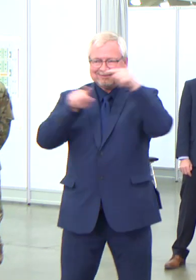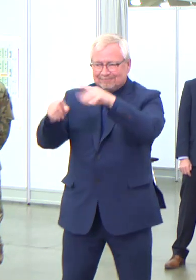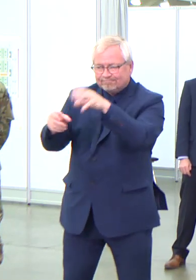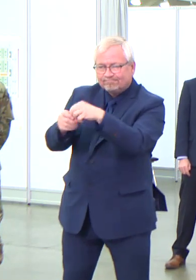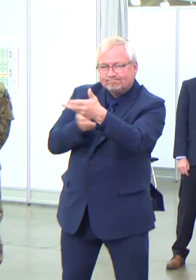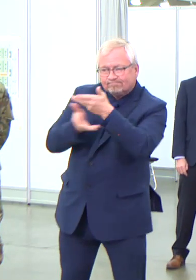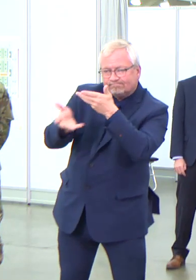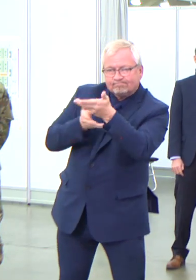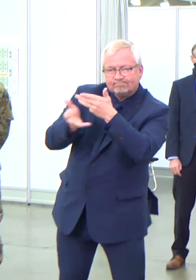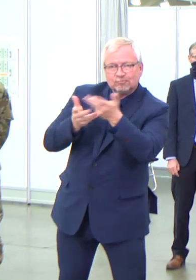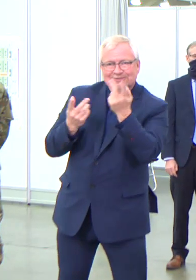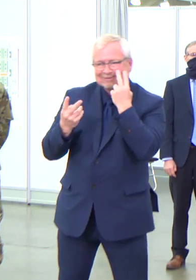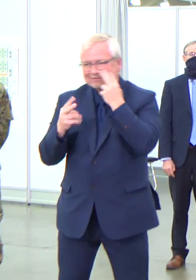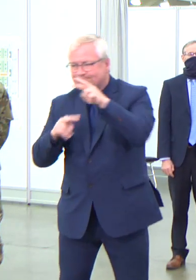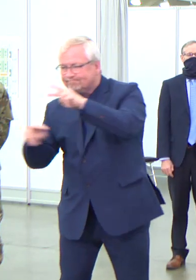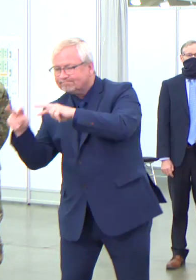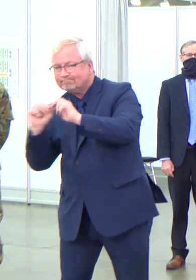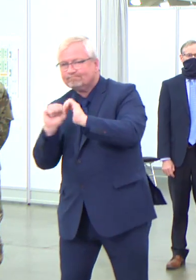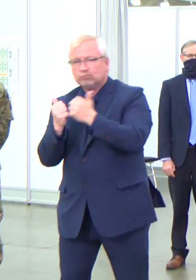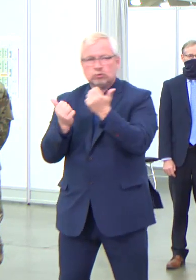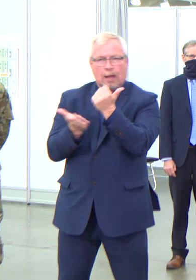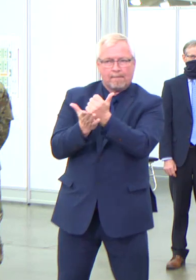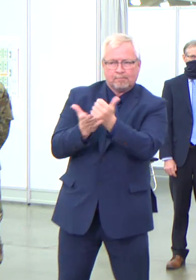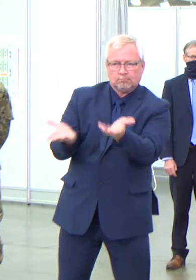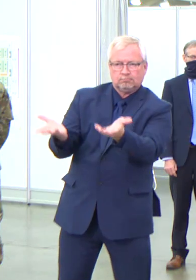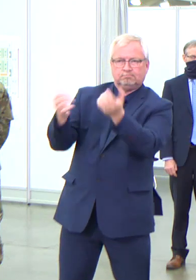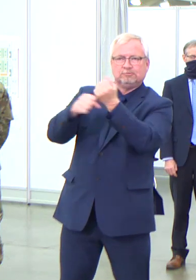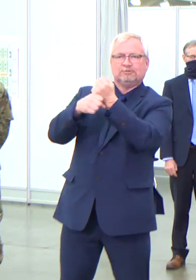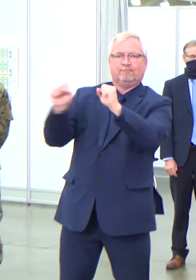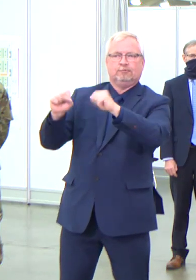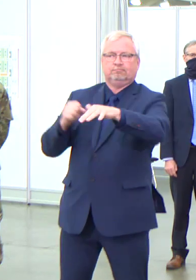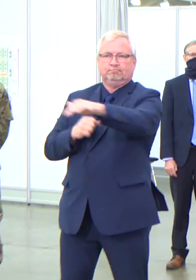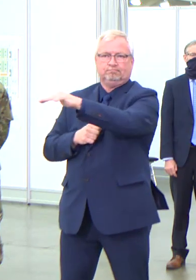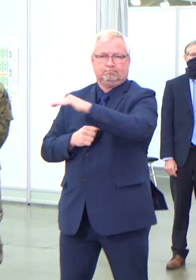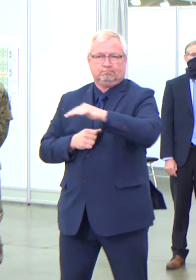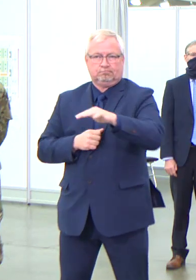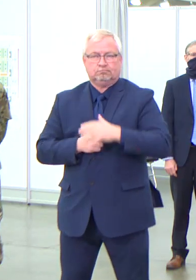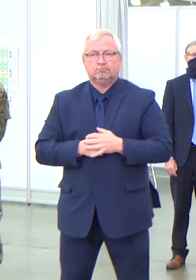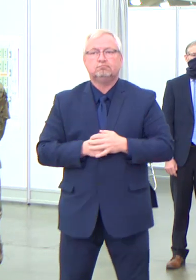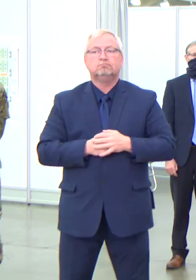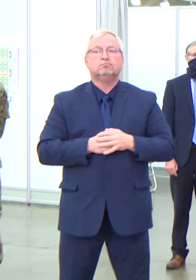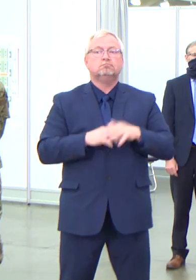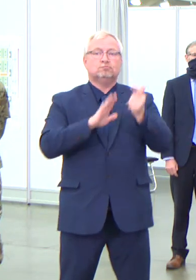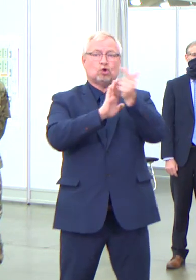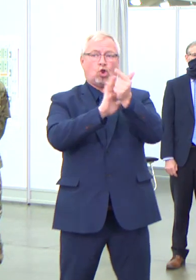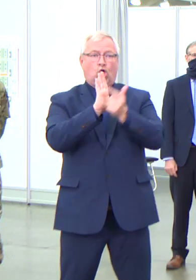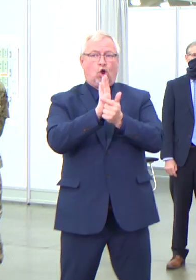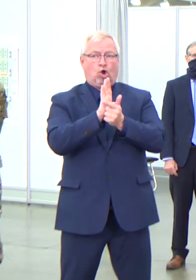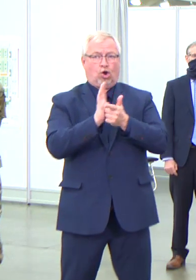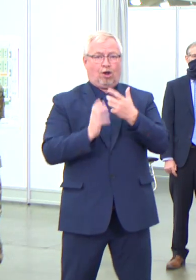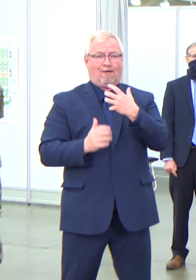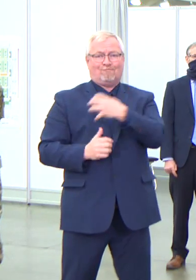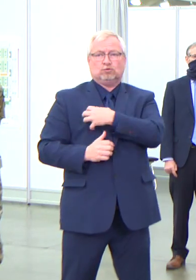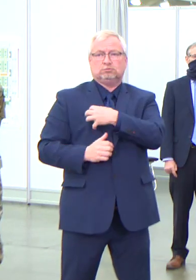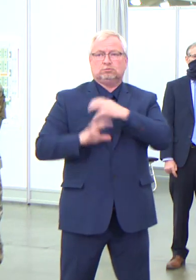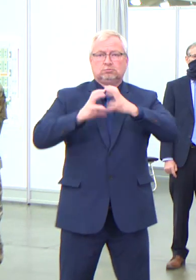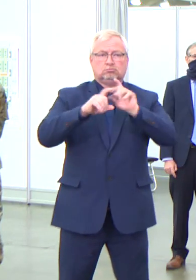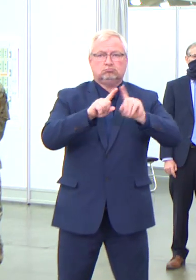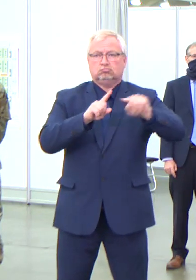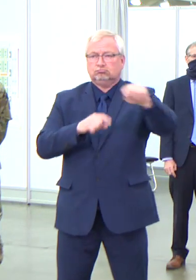areas of need as requested by BPD command staff, and enhanced state criminal enforcement work continues in and